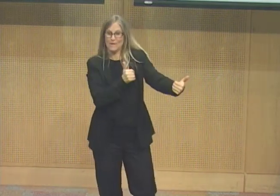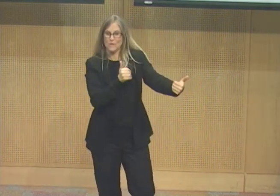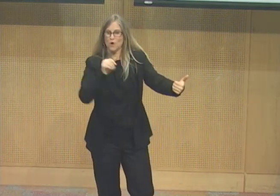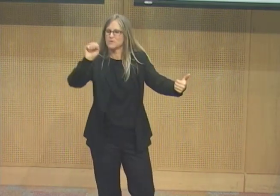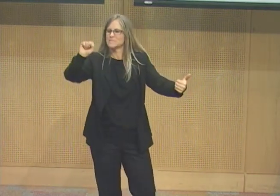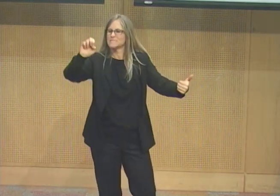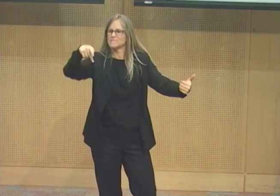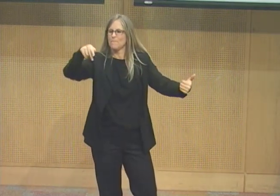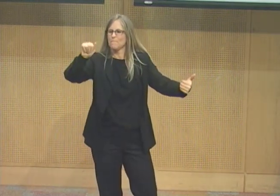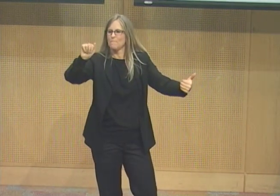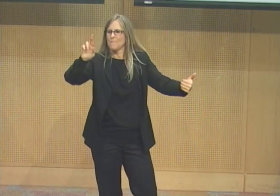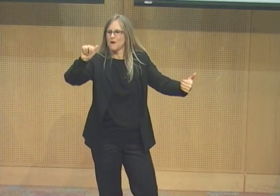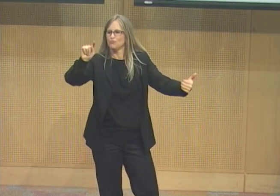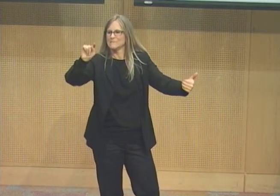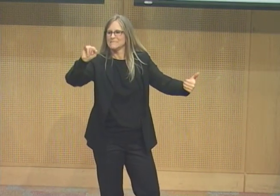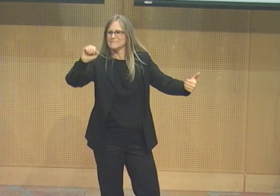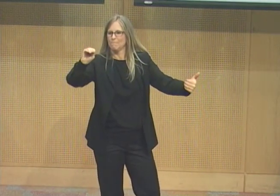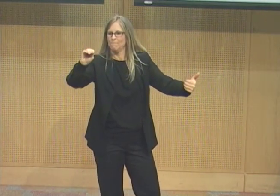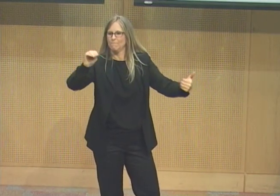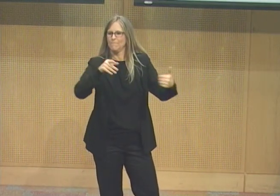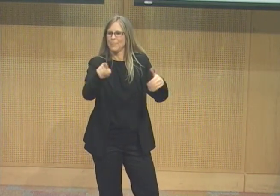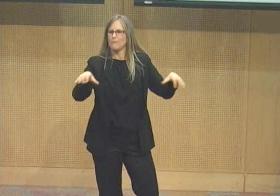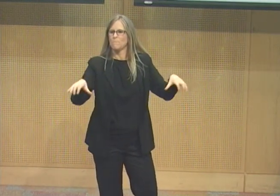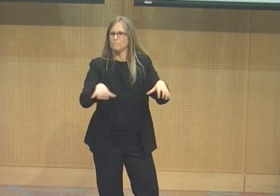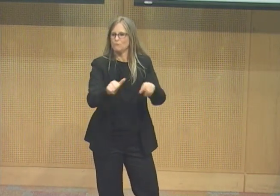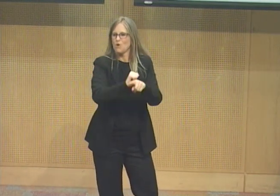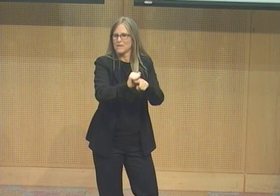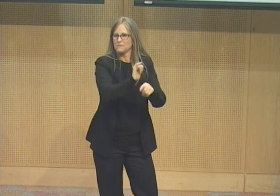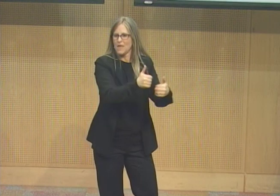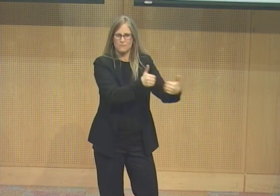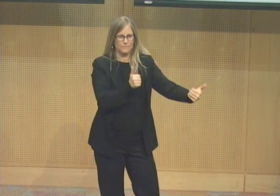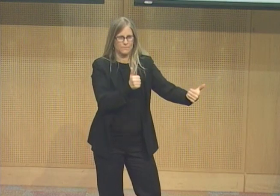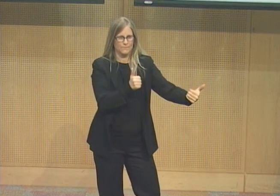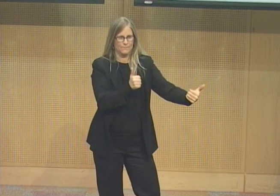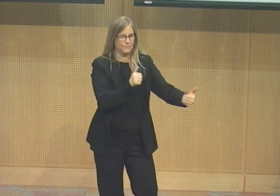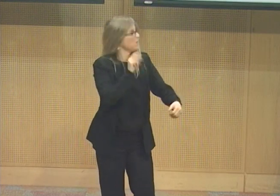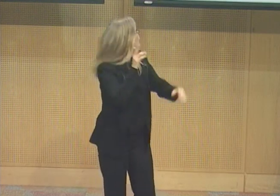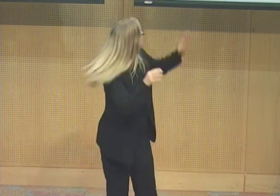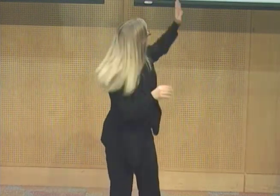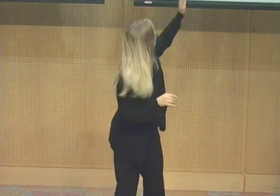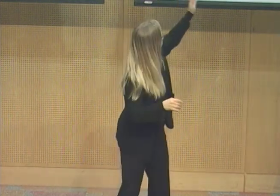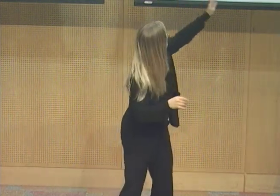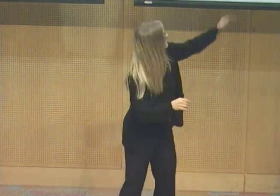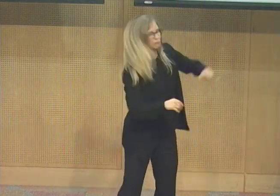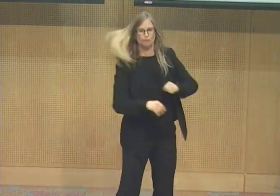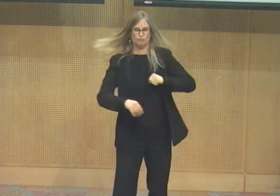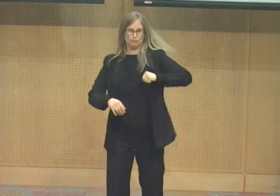"separate" or separatism," the "practice of separatism,"